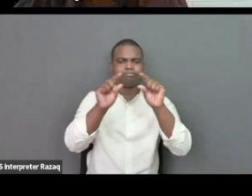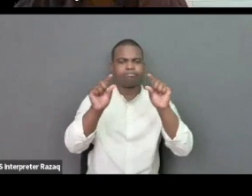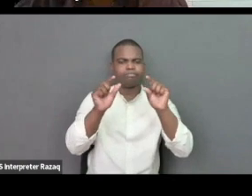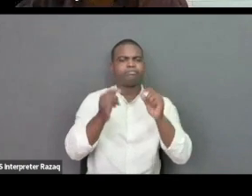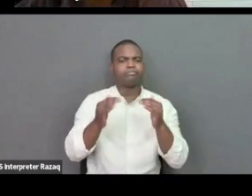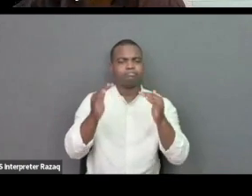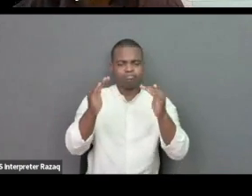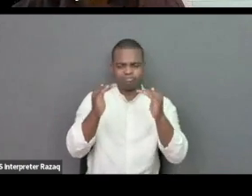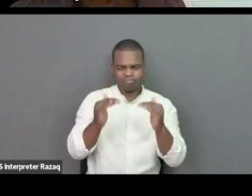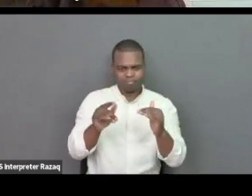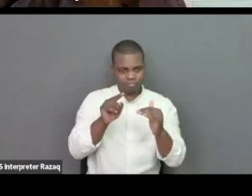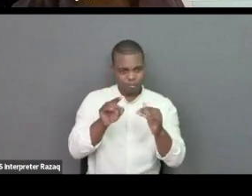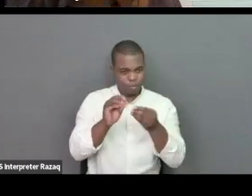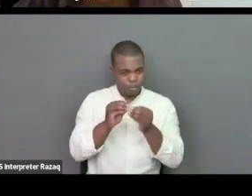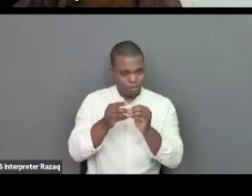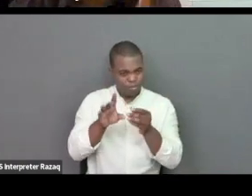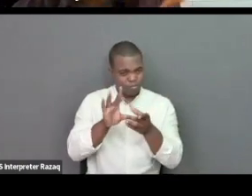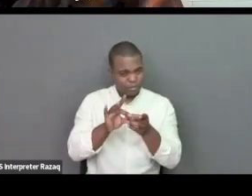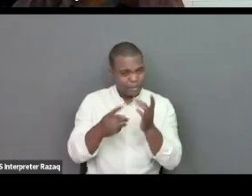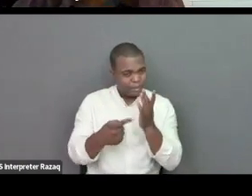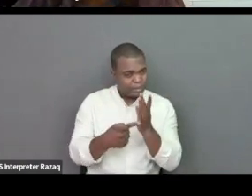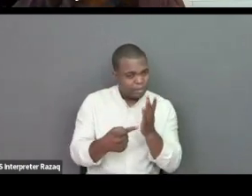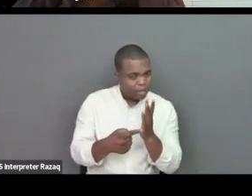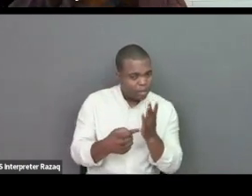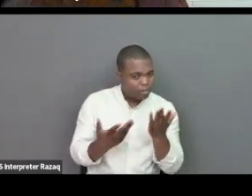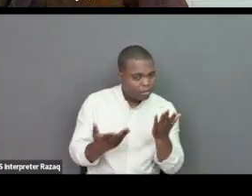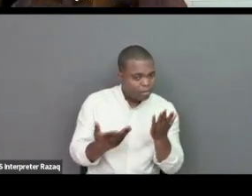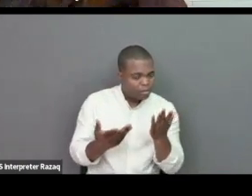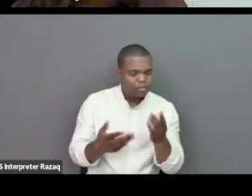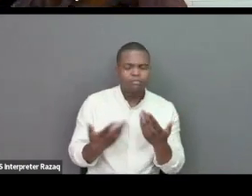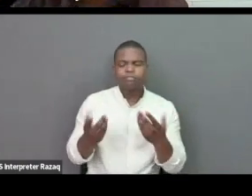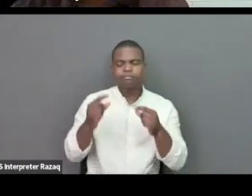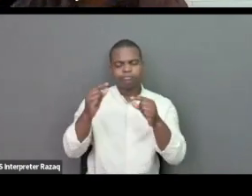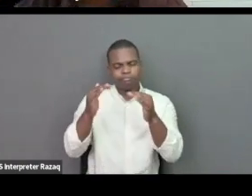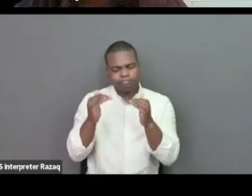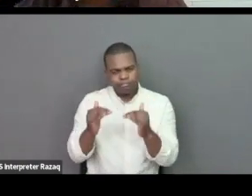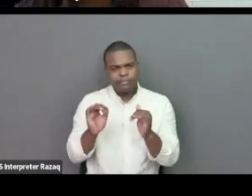And then, kind of there's two level of giving feedback. There's a basic